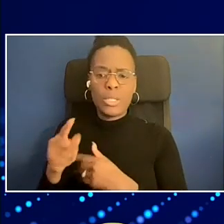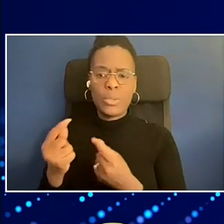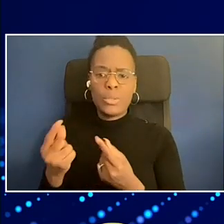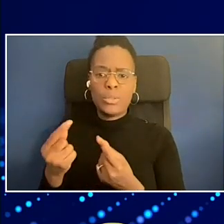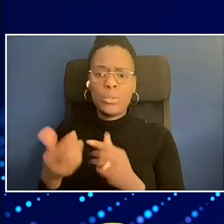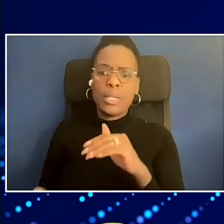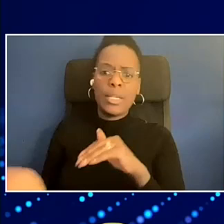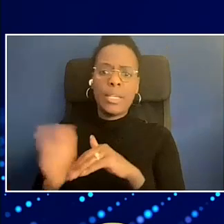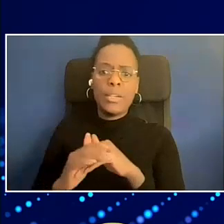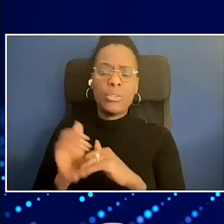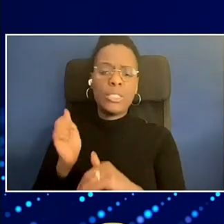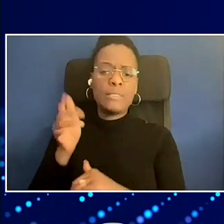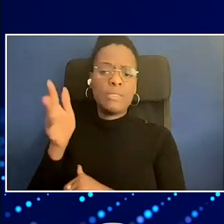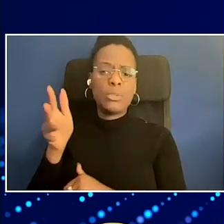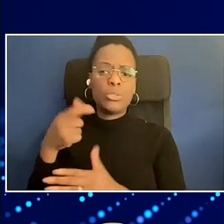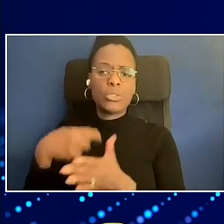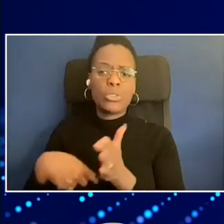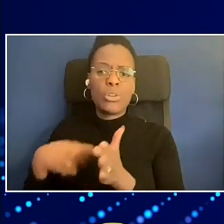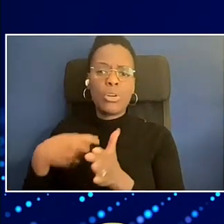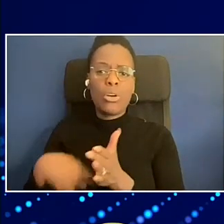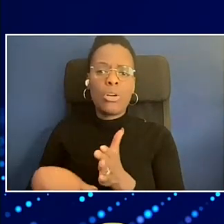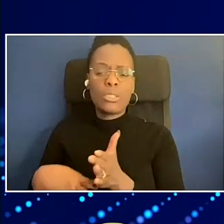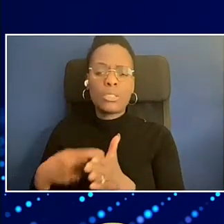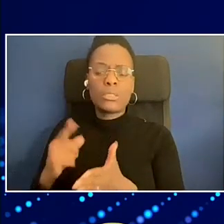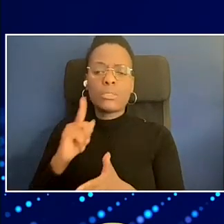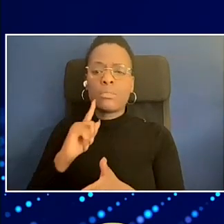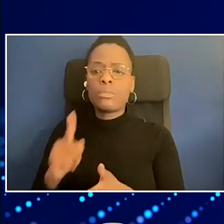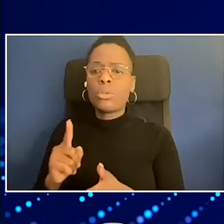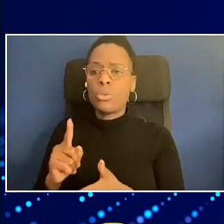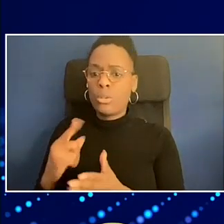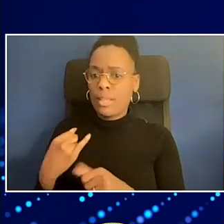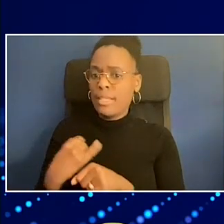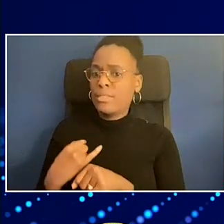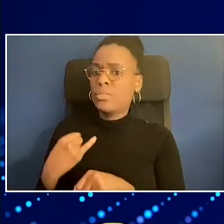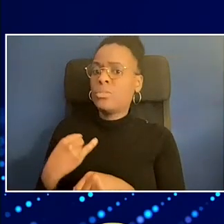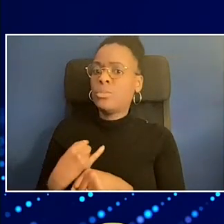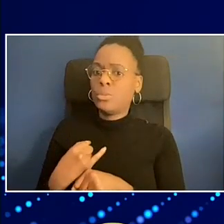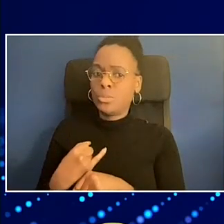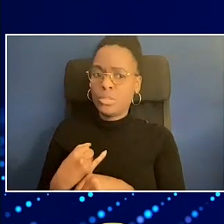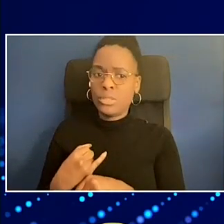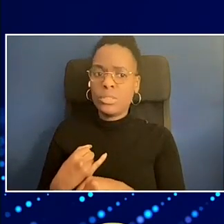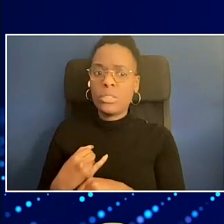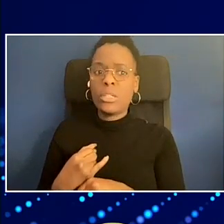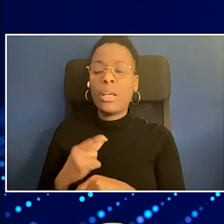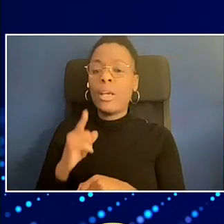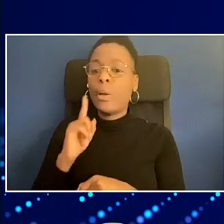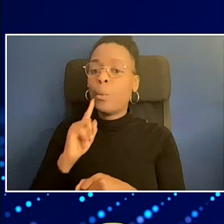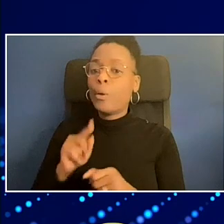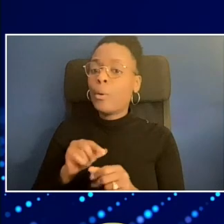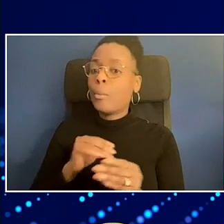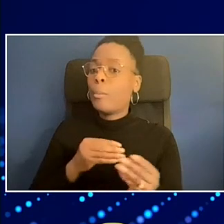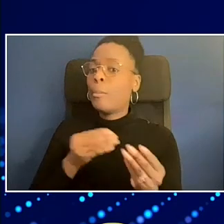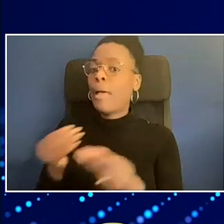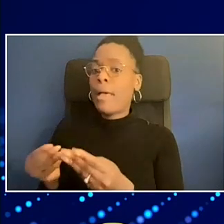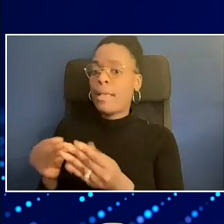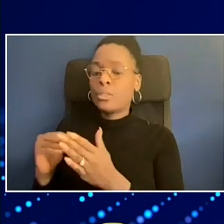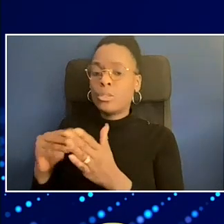costs for the institution, which will pass it off to the students. And we're just sort of doing, I think,